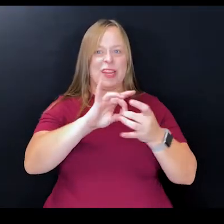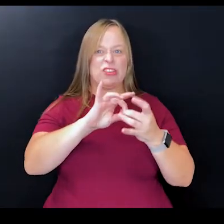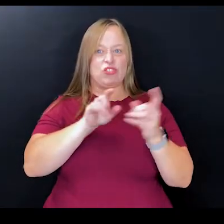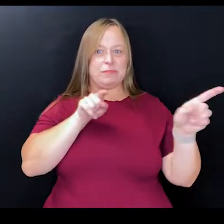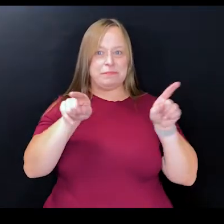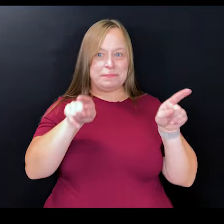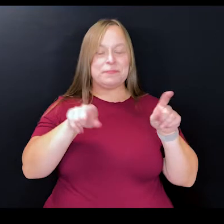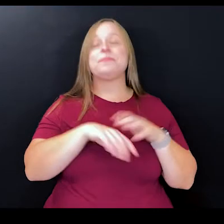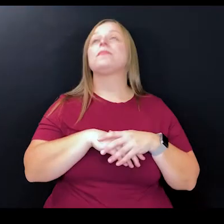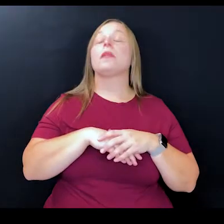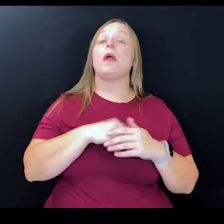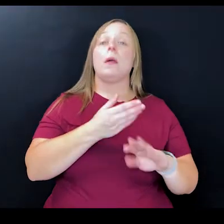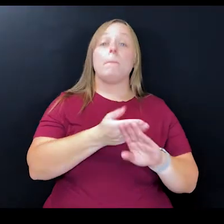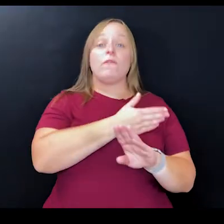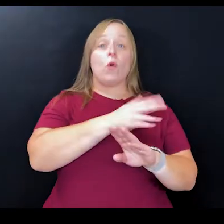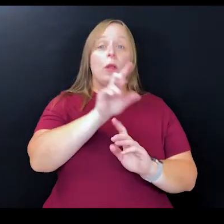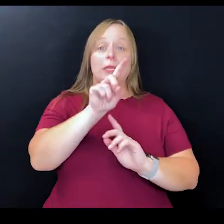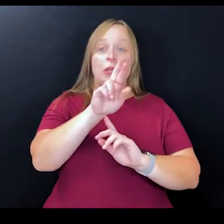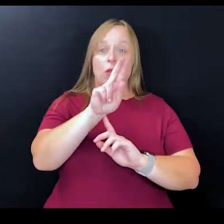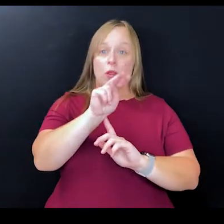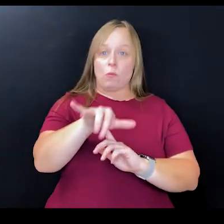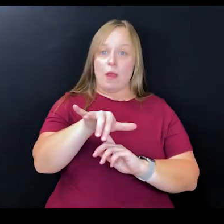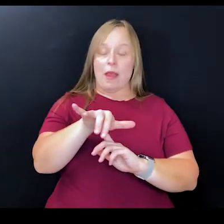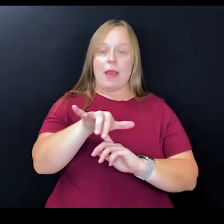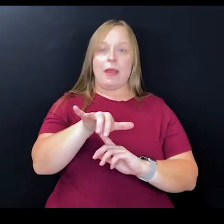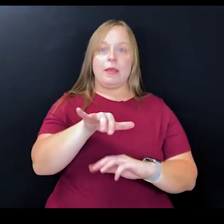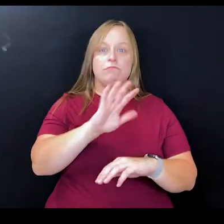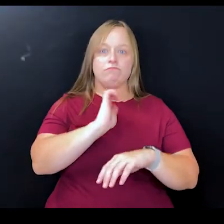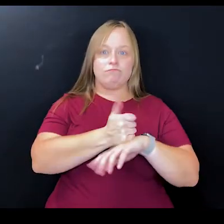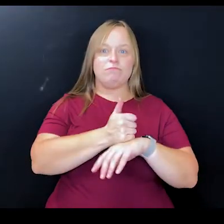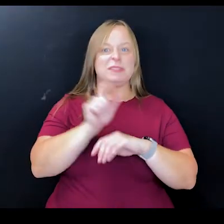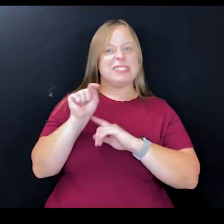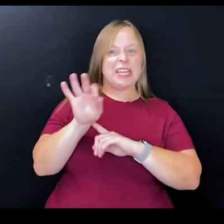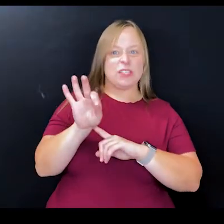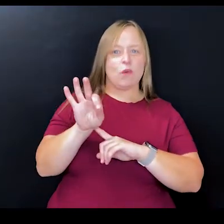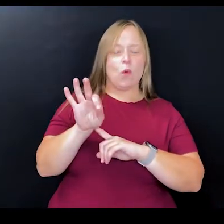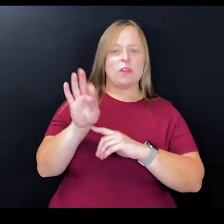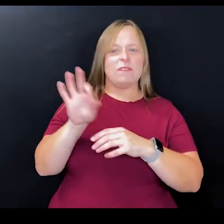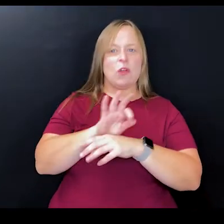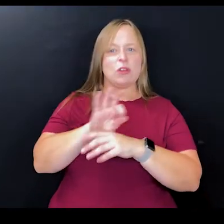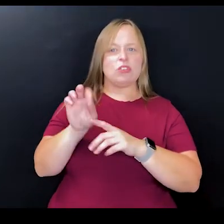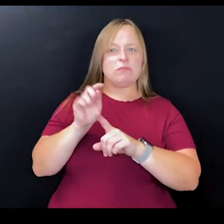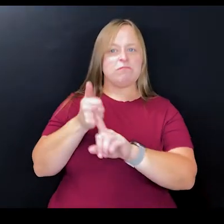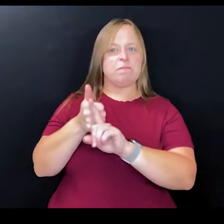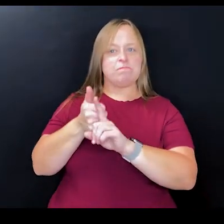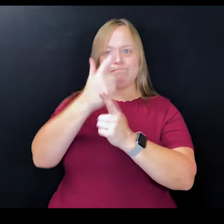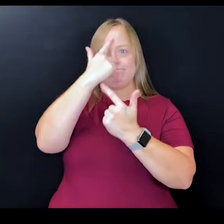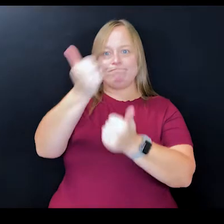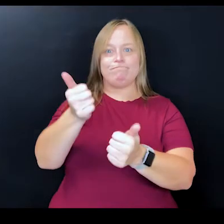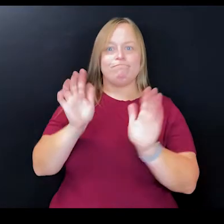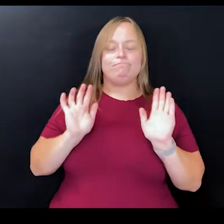So, before Disability Rights New York came into being, the task force sort of functioned on its own,